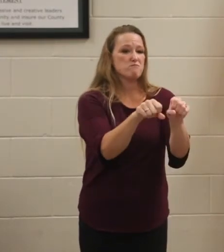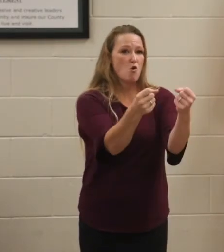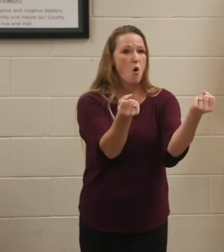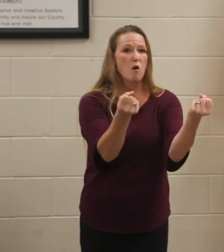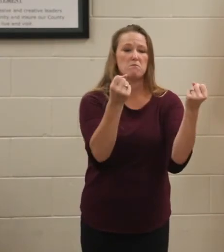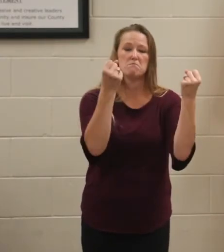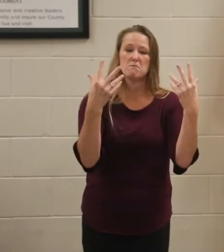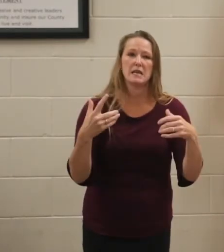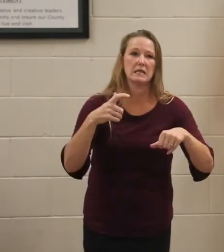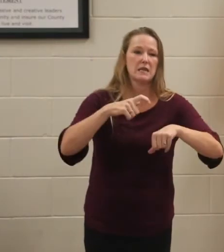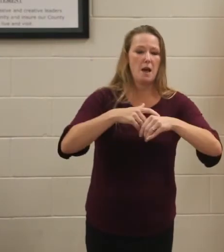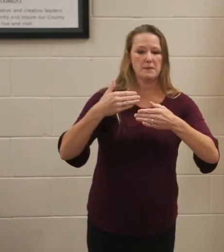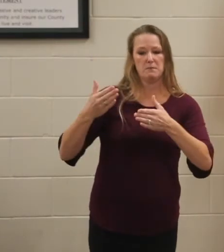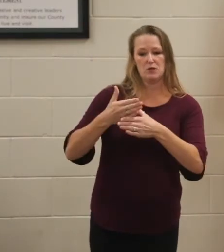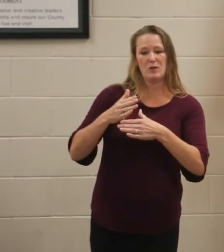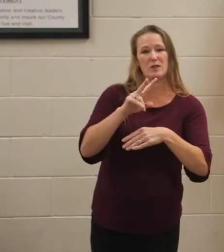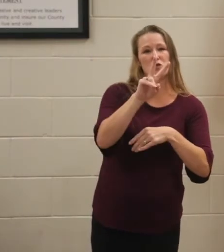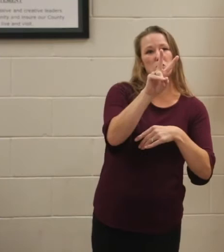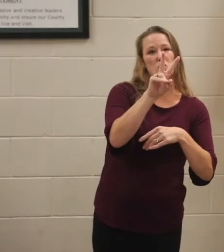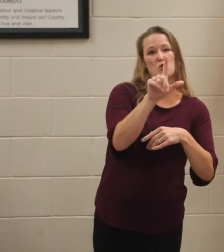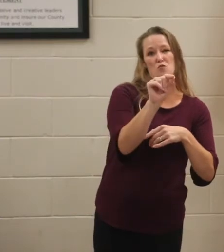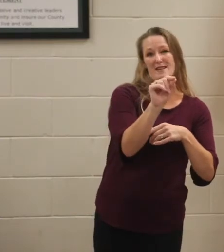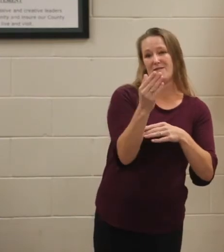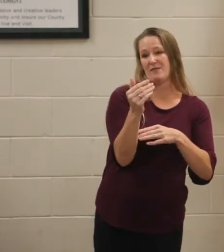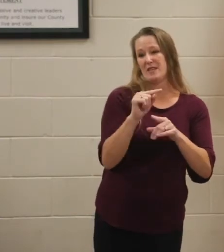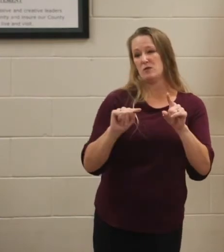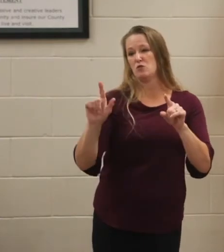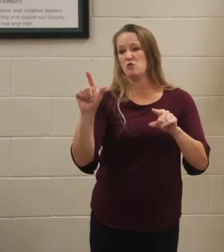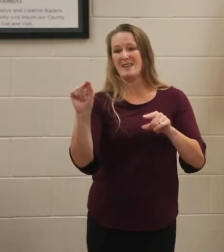conspiracy to commit residential burglary, grand theft, and elder abuse.